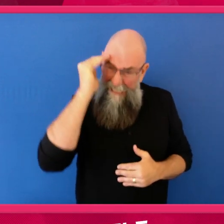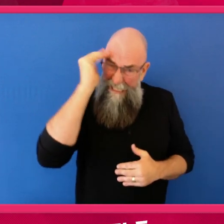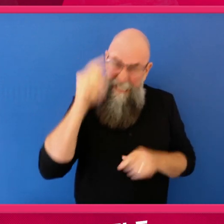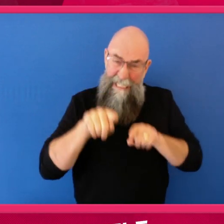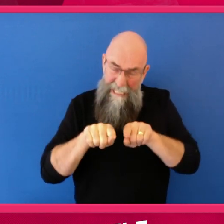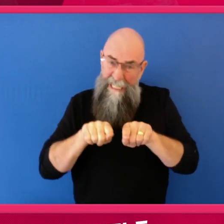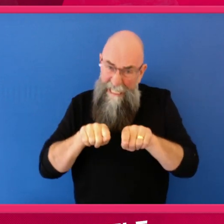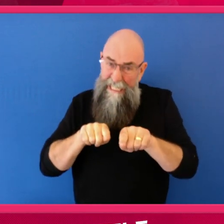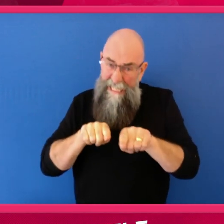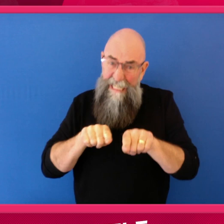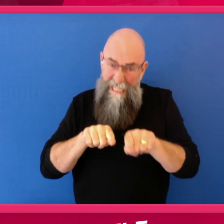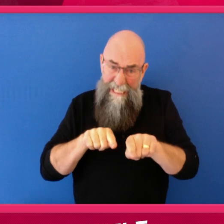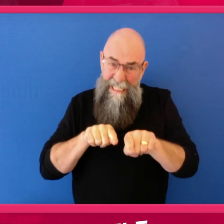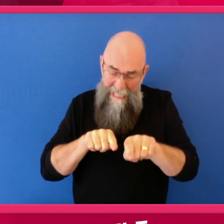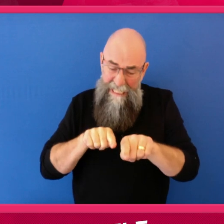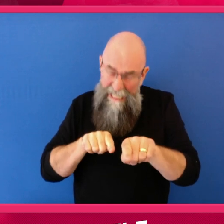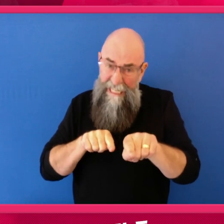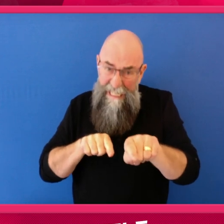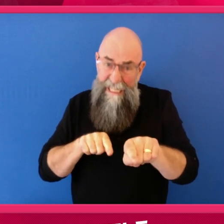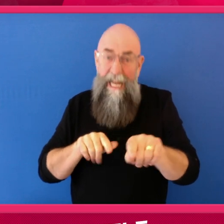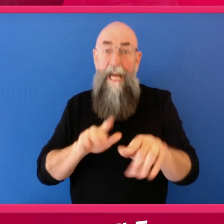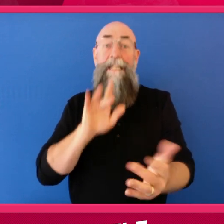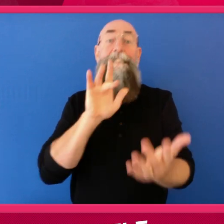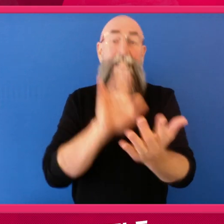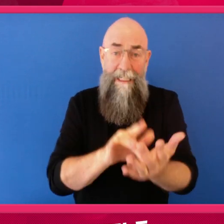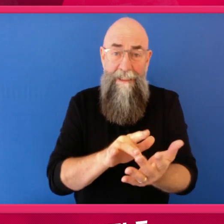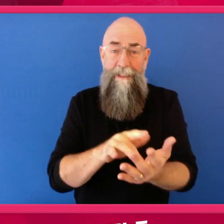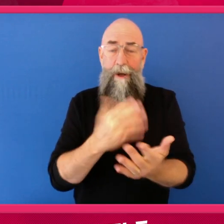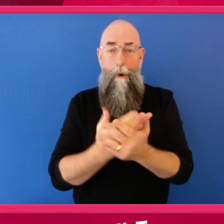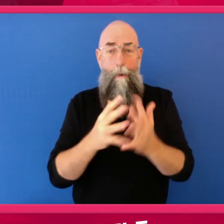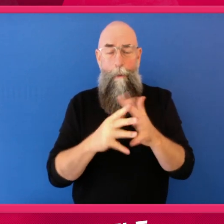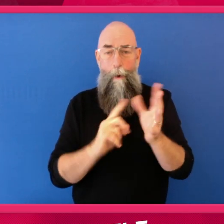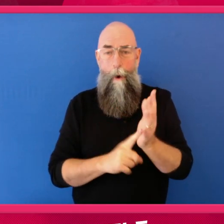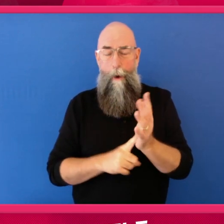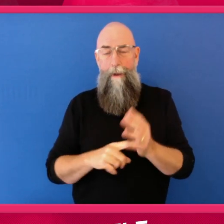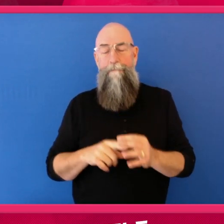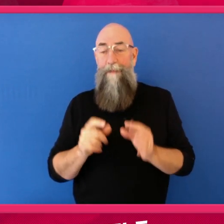fighting, fighting to get to the wall. Ben Popham: Yeah, look, I think it's part